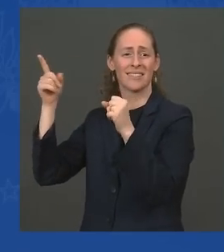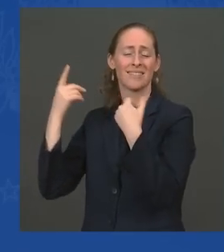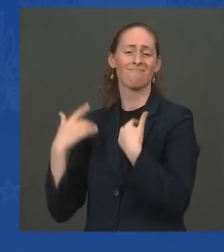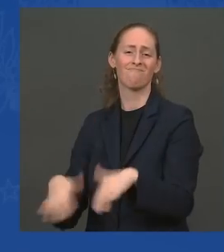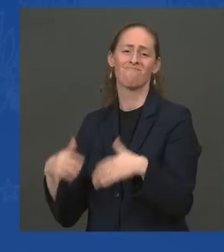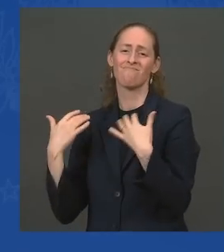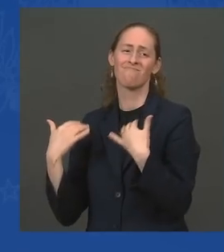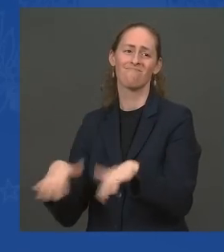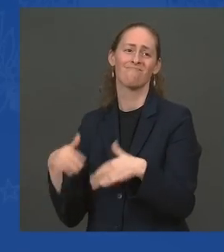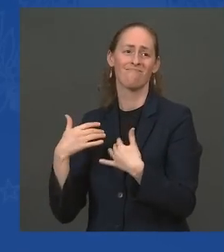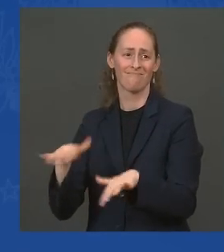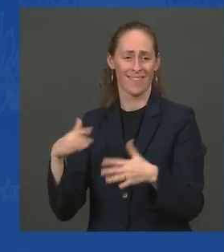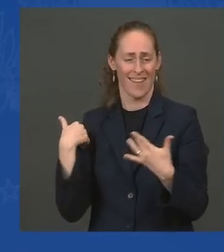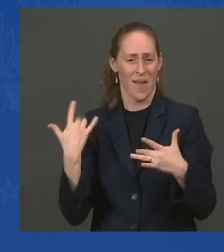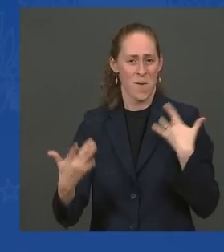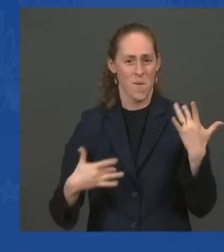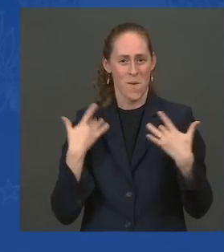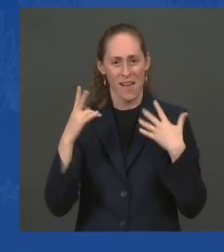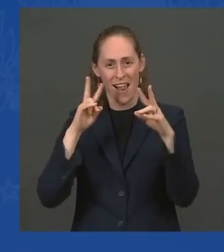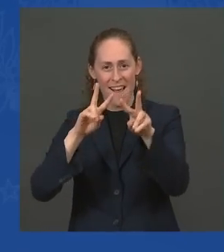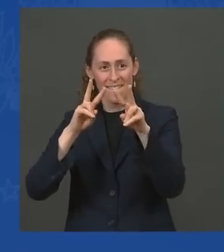and UAW members are going to make that happen.